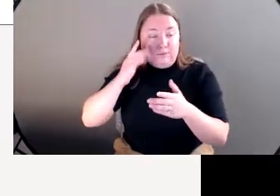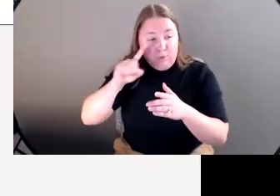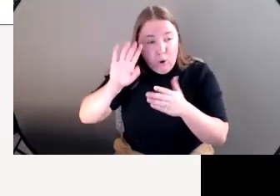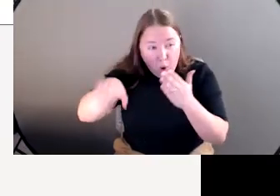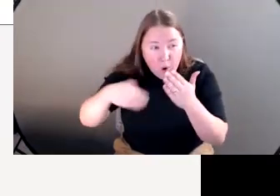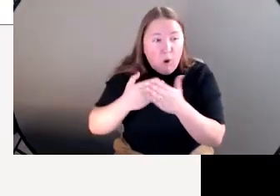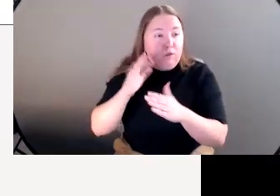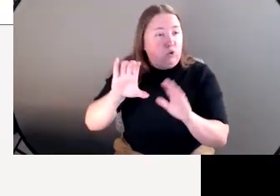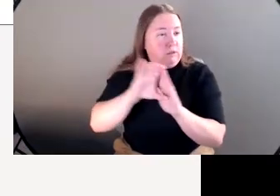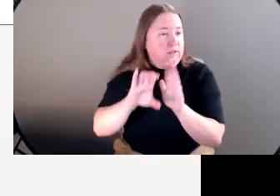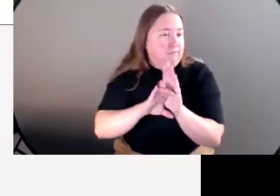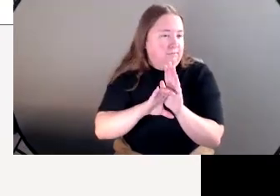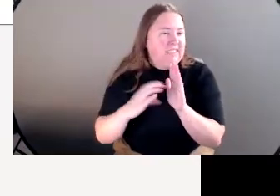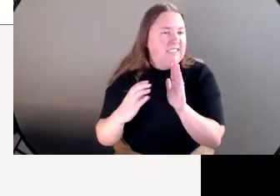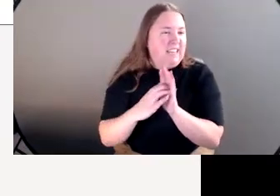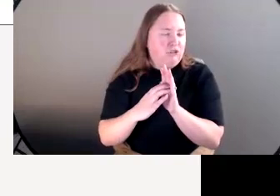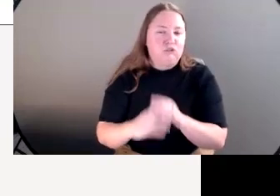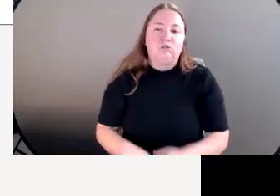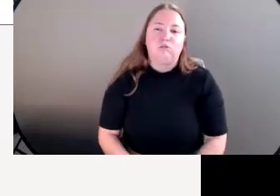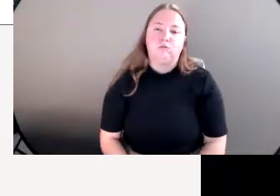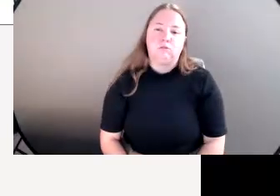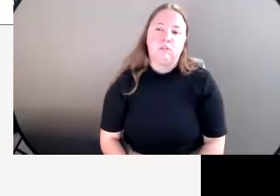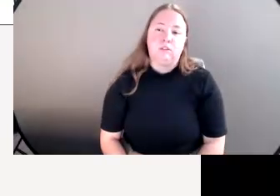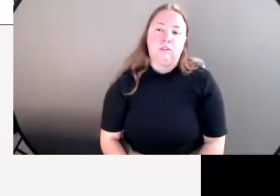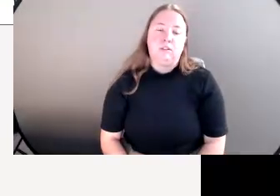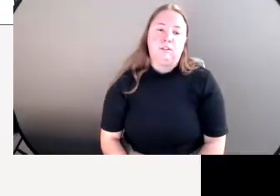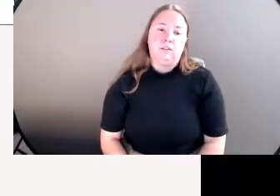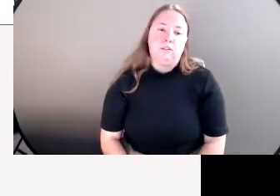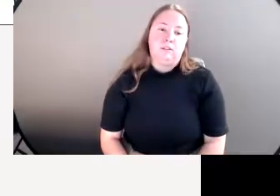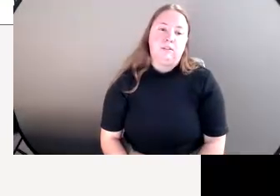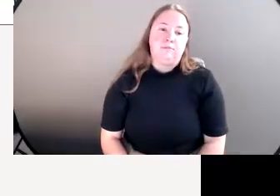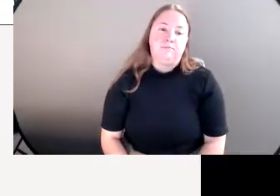This will make it a lot easier for,